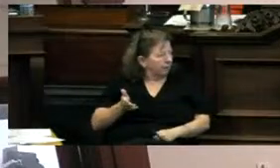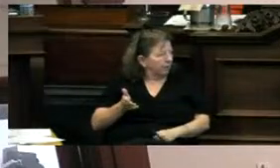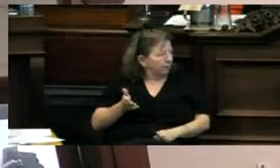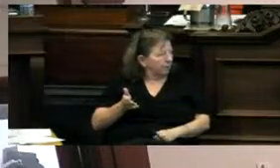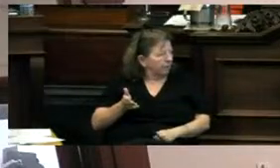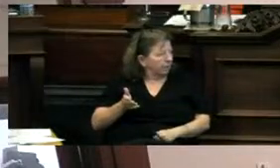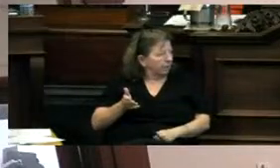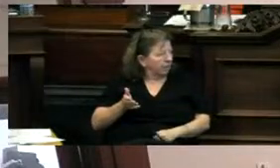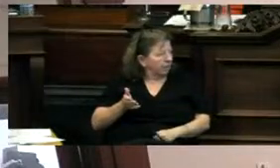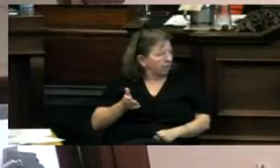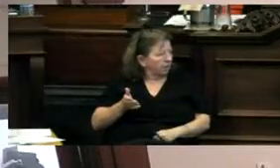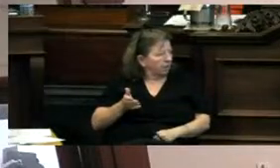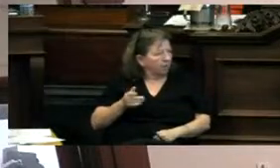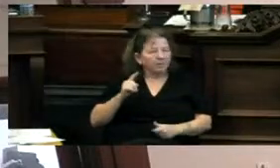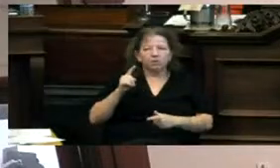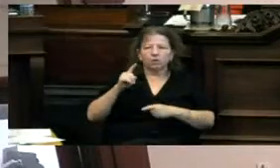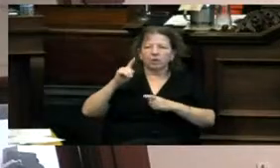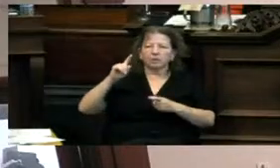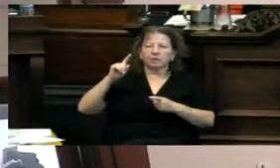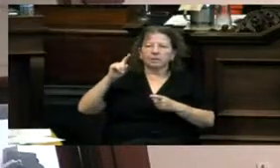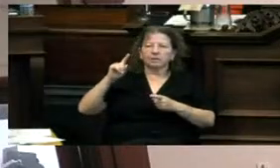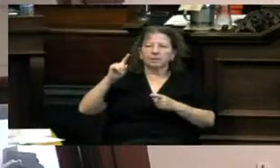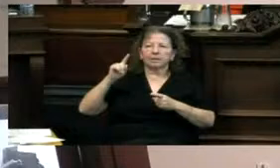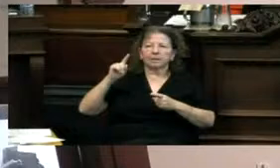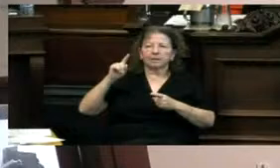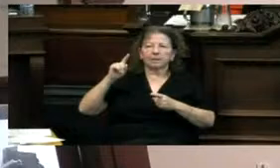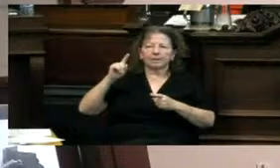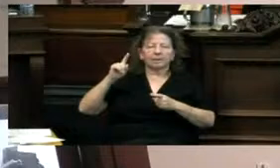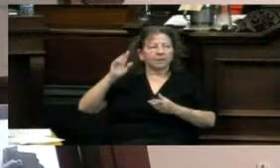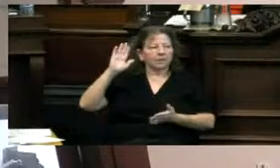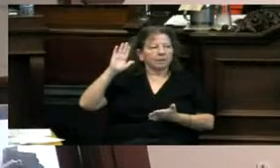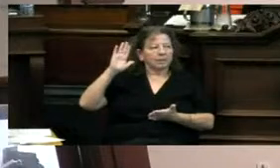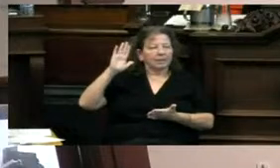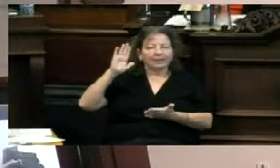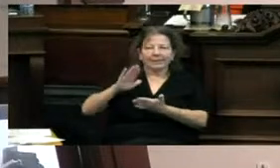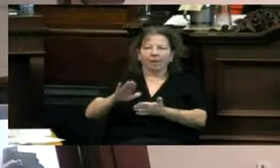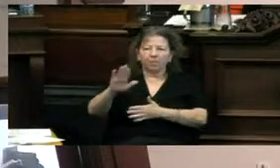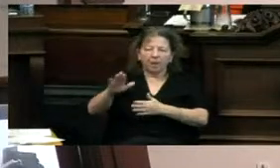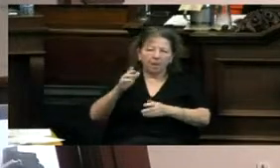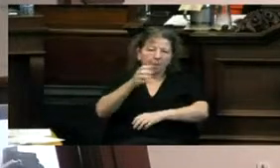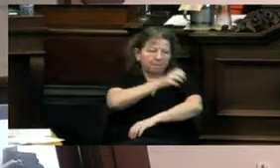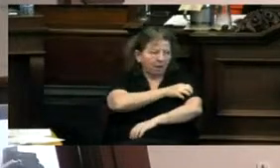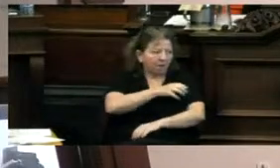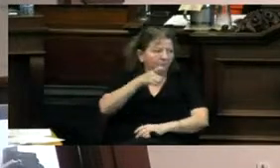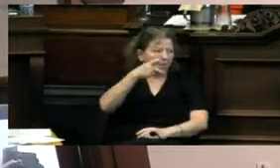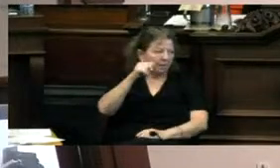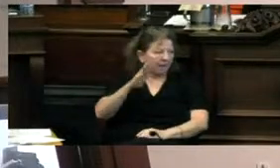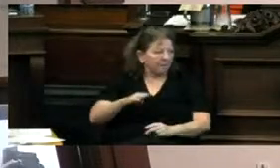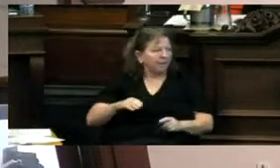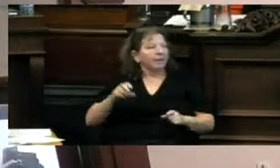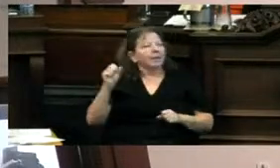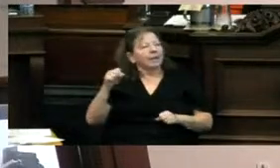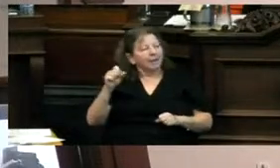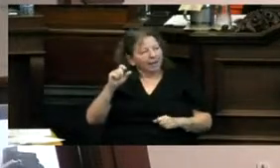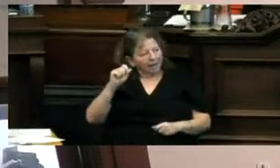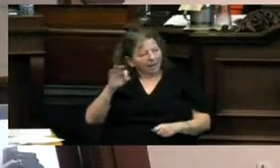all it would do is skinny. The